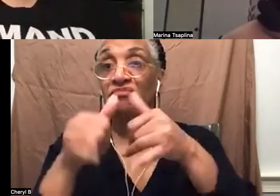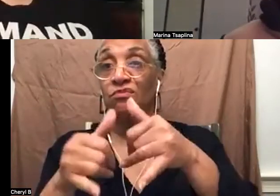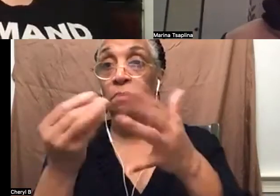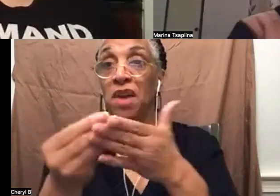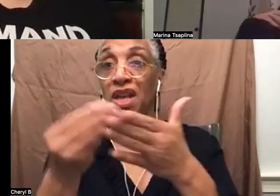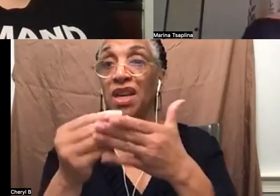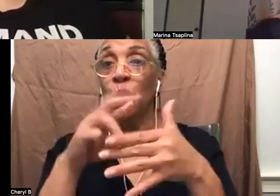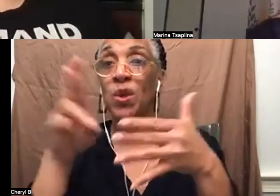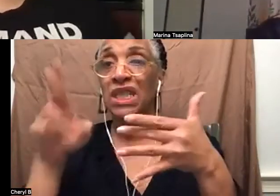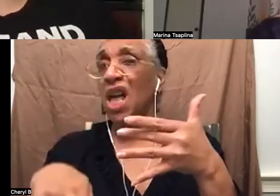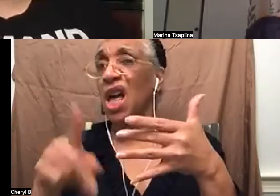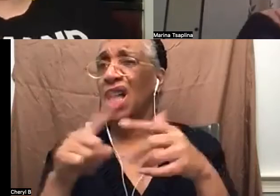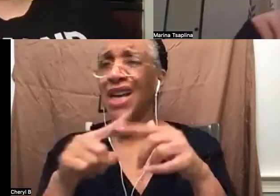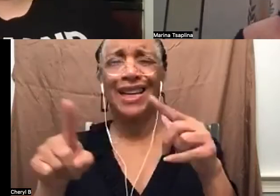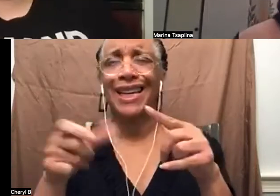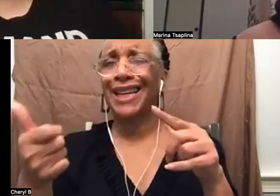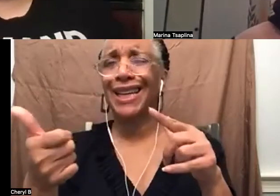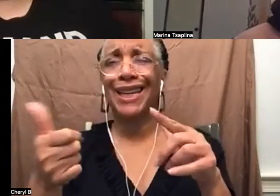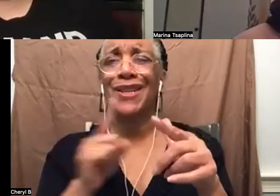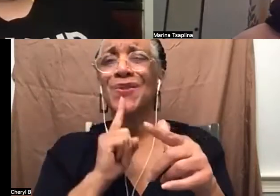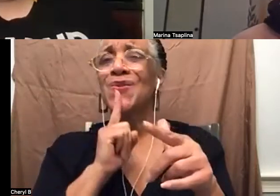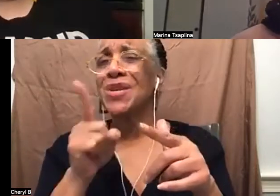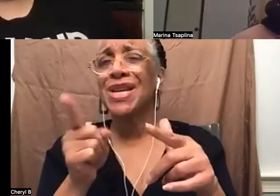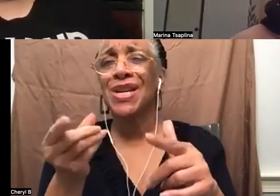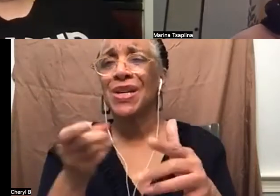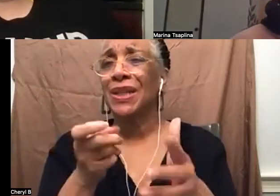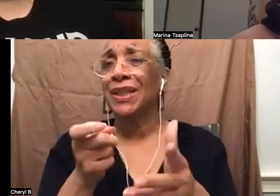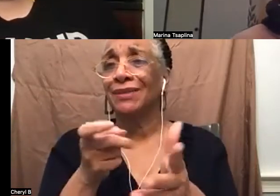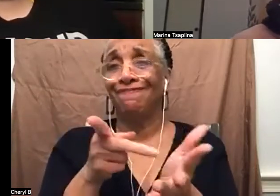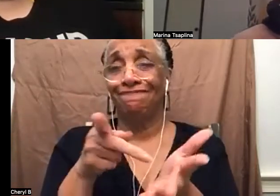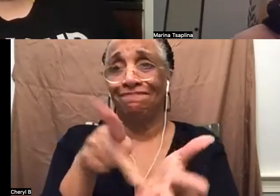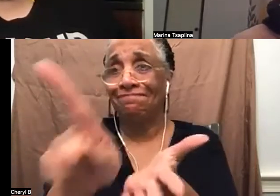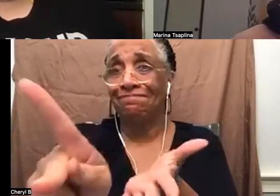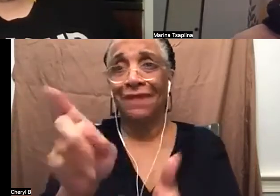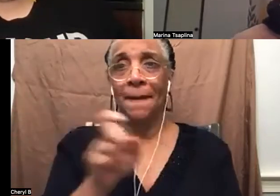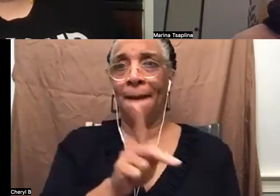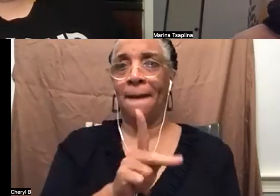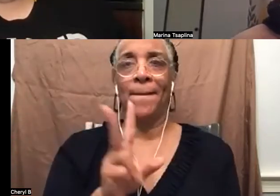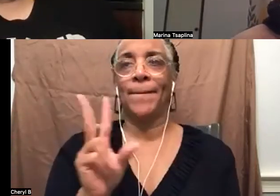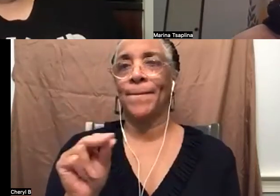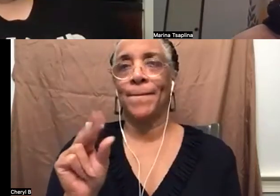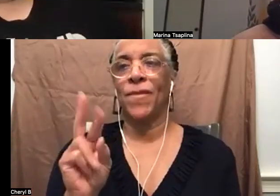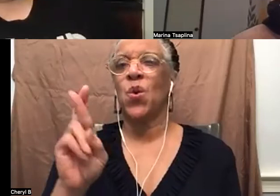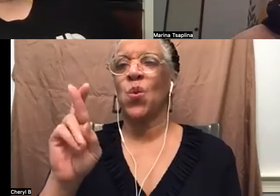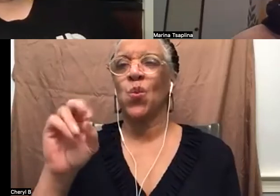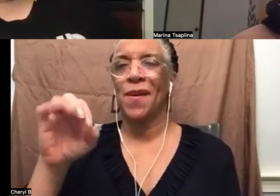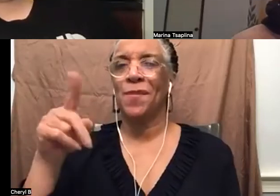real reparations? No. I would love to see that happen,